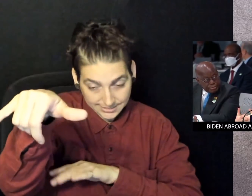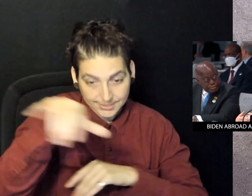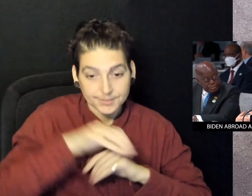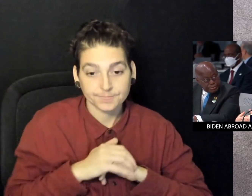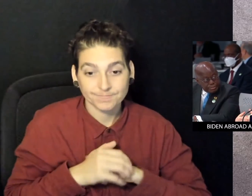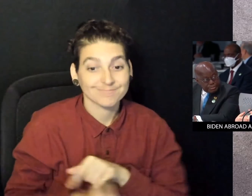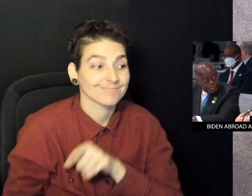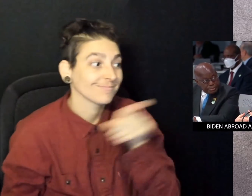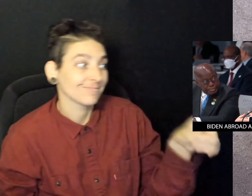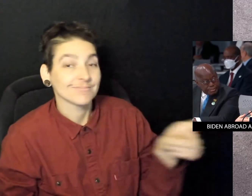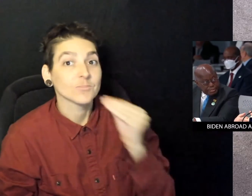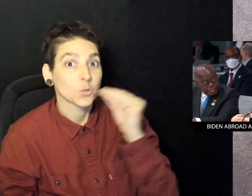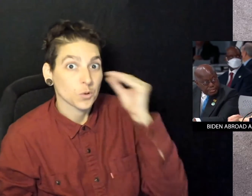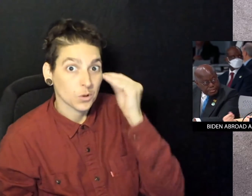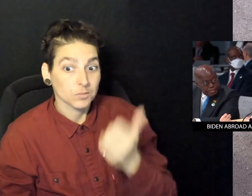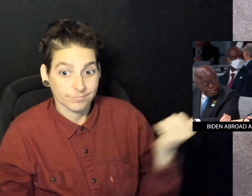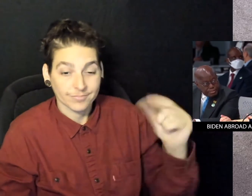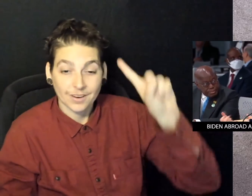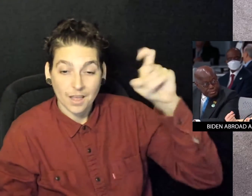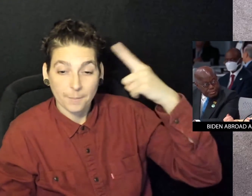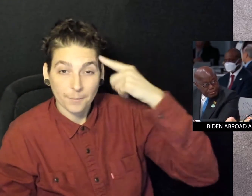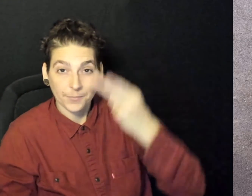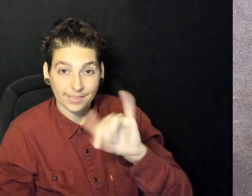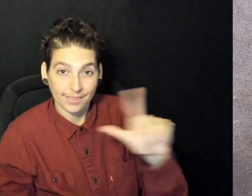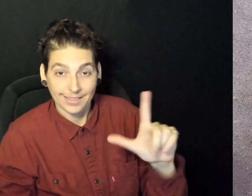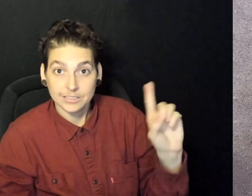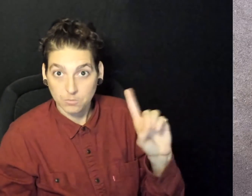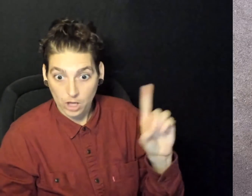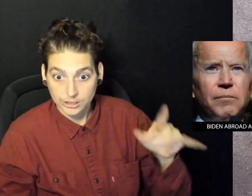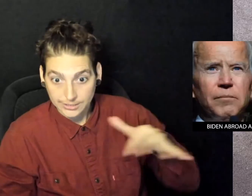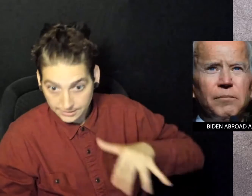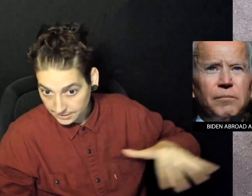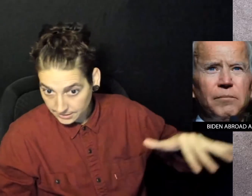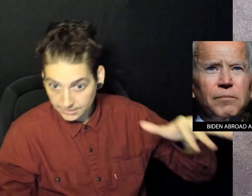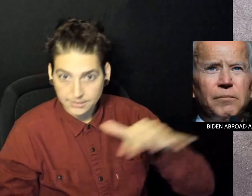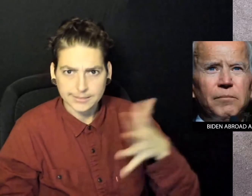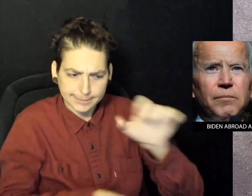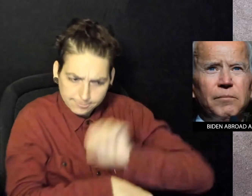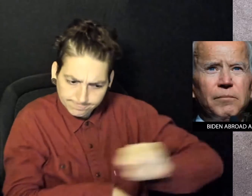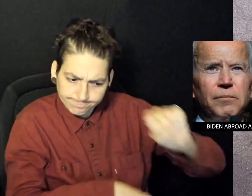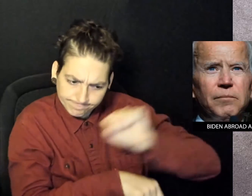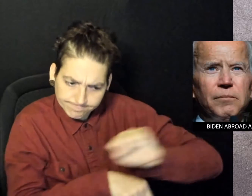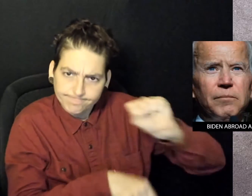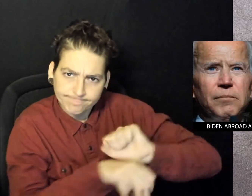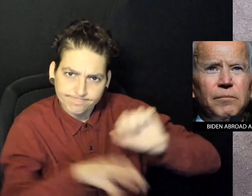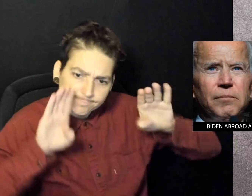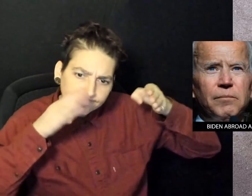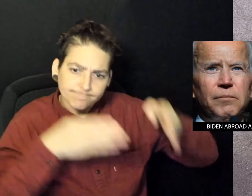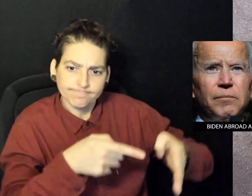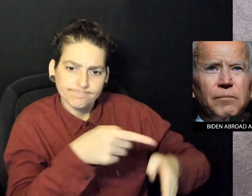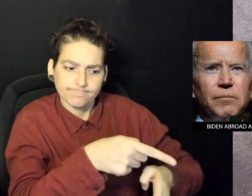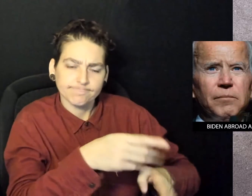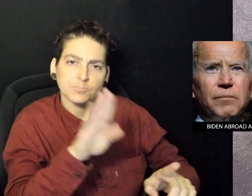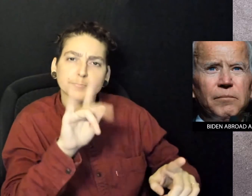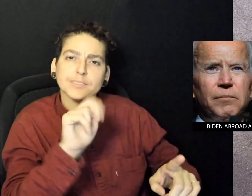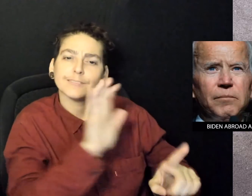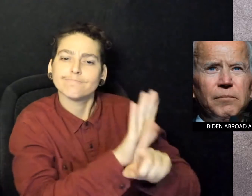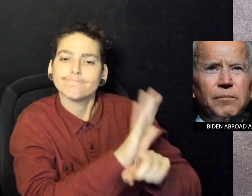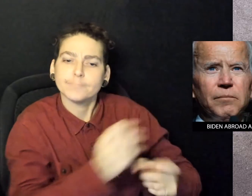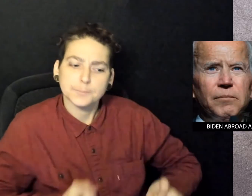Biden is overseas back home on Capitol Hill Democrats are indicating that Biden spending